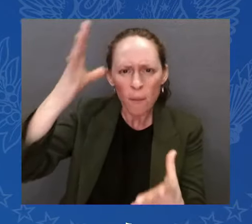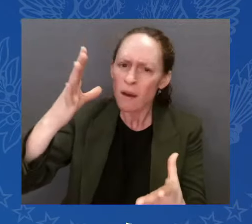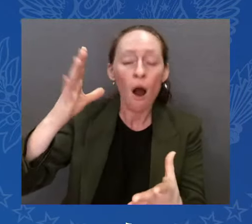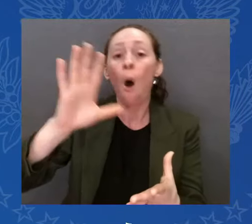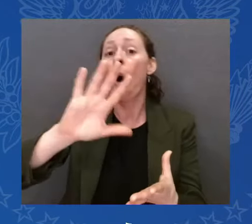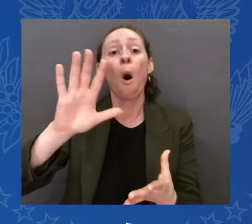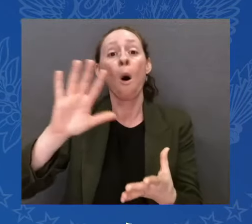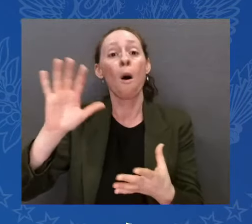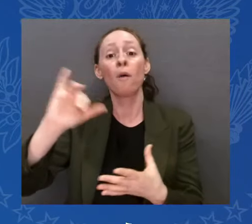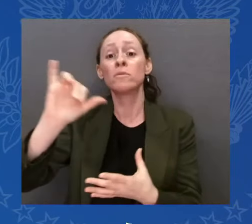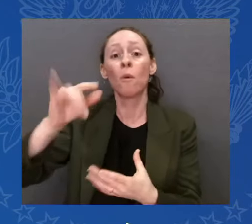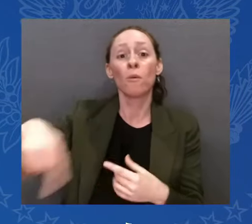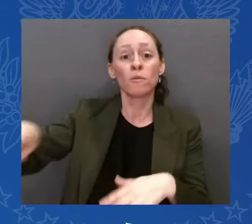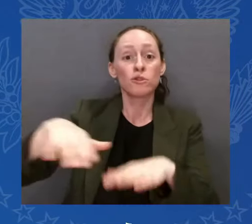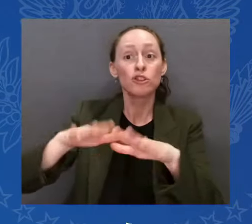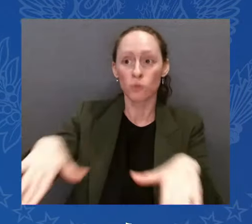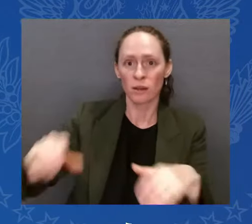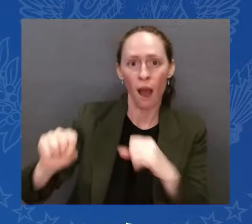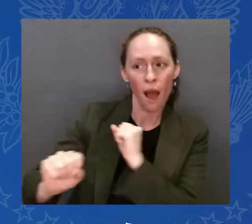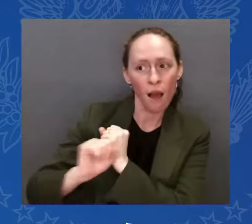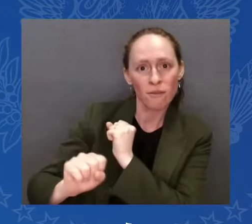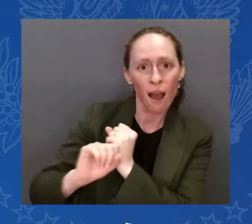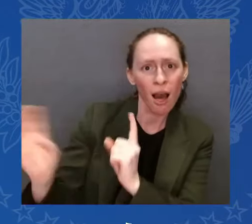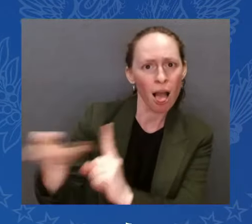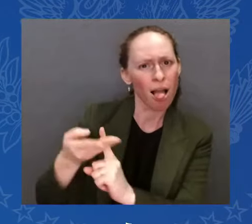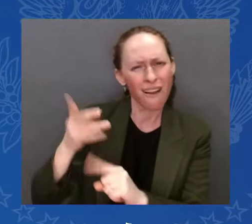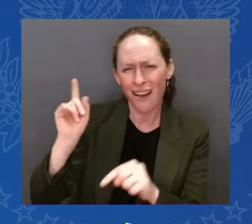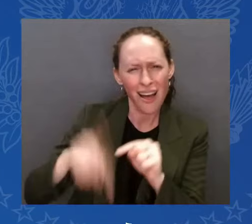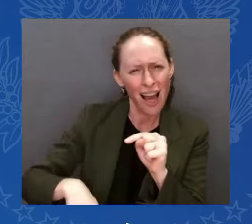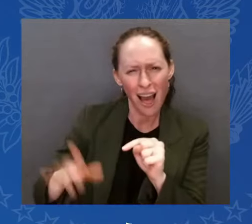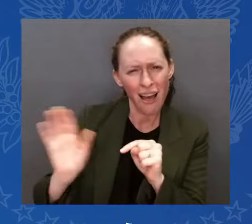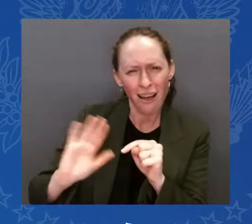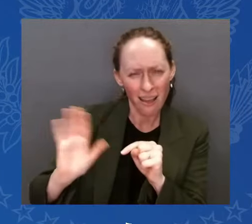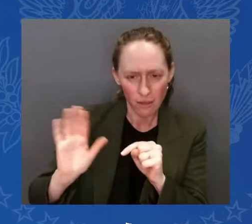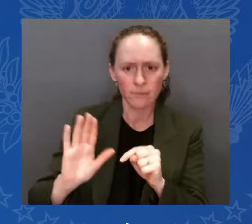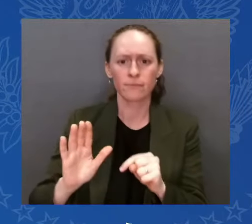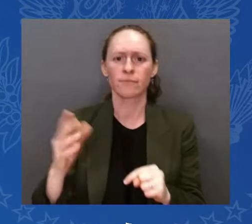Next month, the Vice President will be -- will convene the civil rights leaders of America,